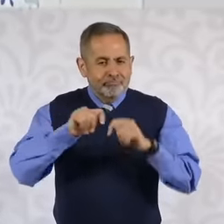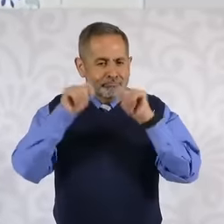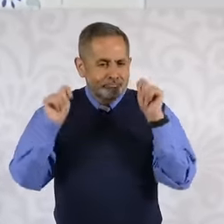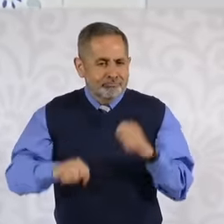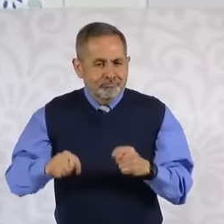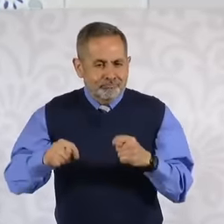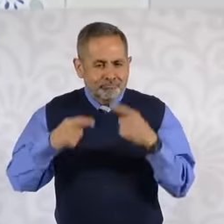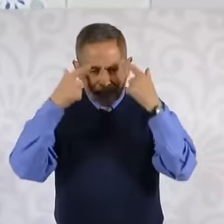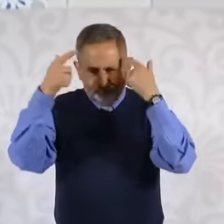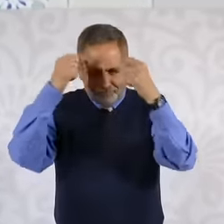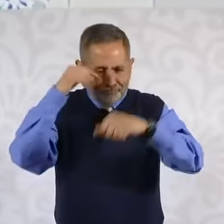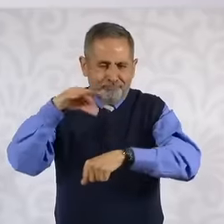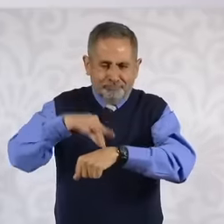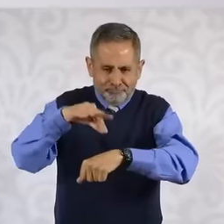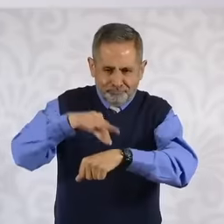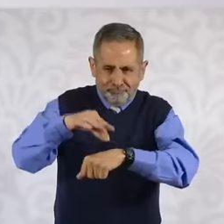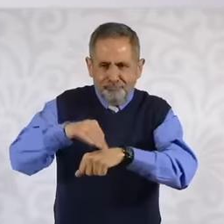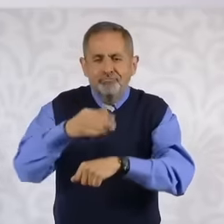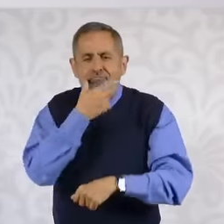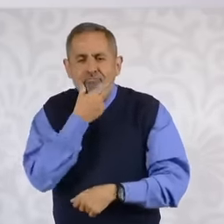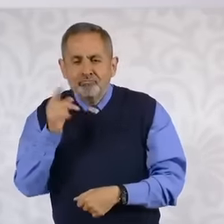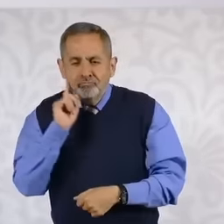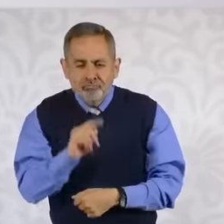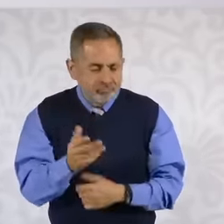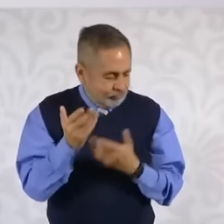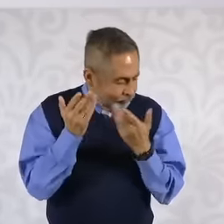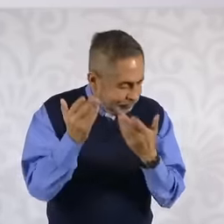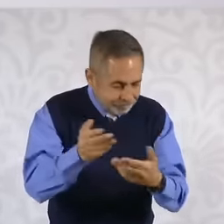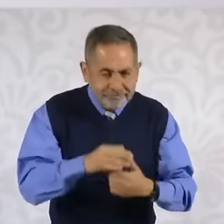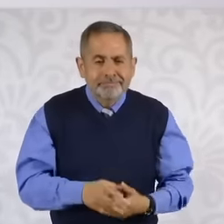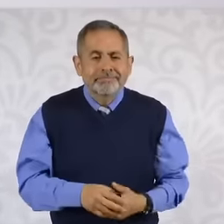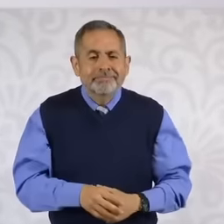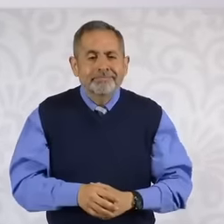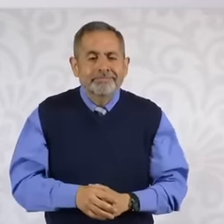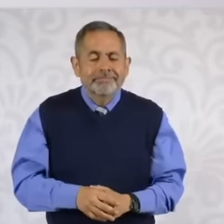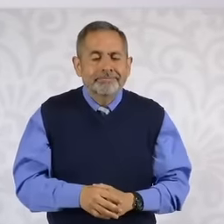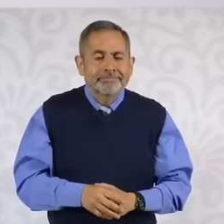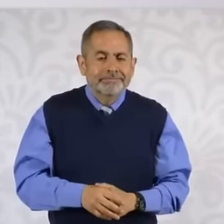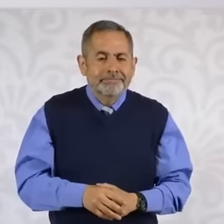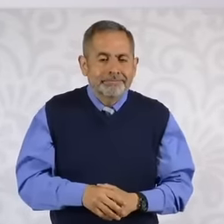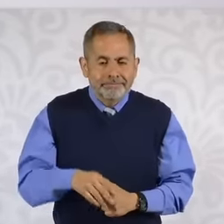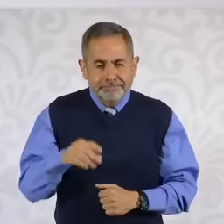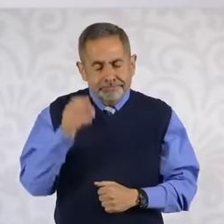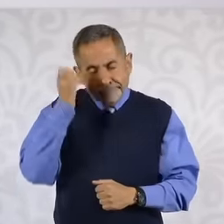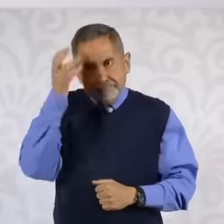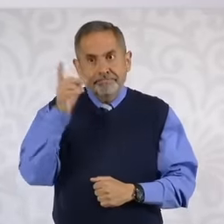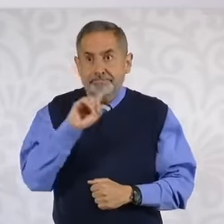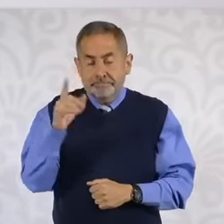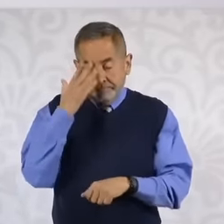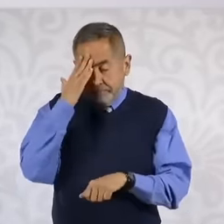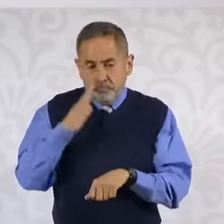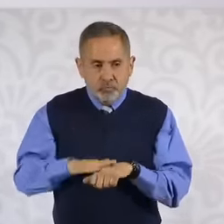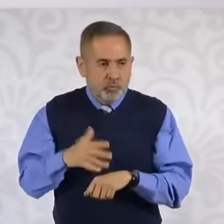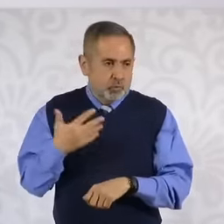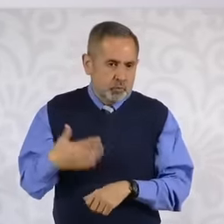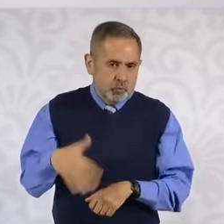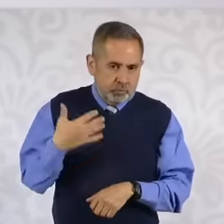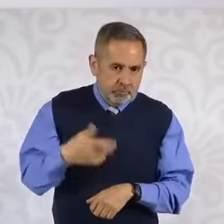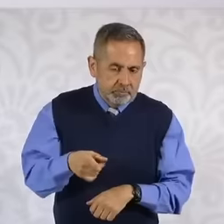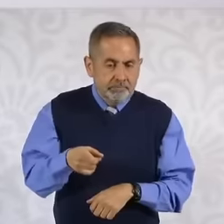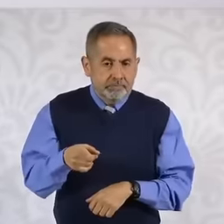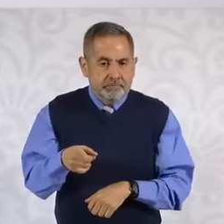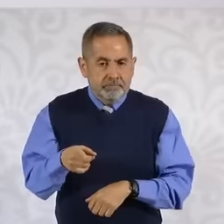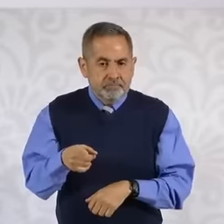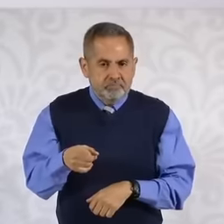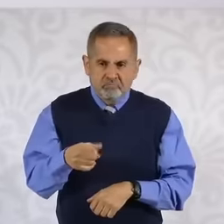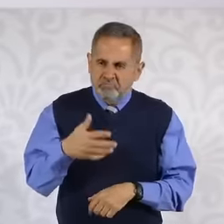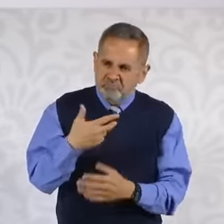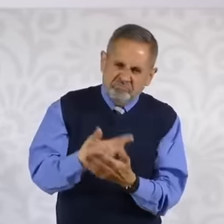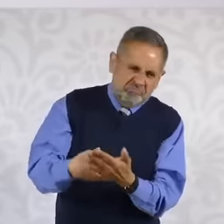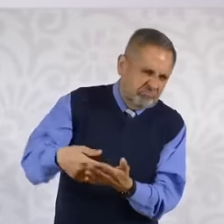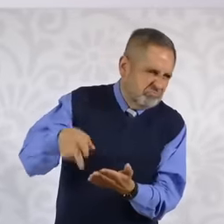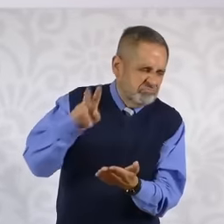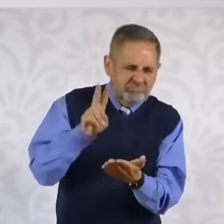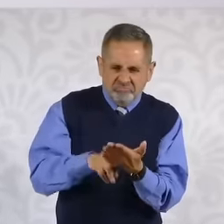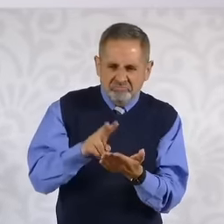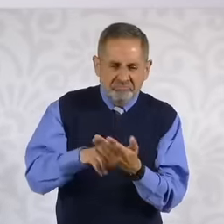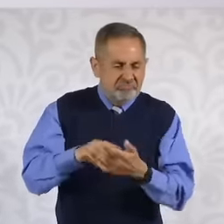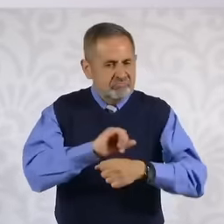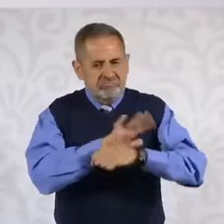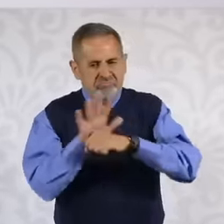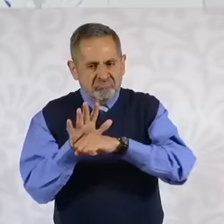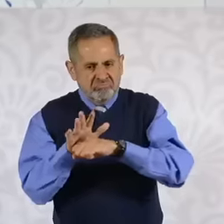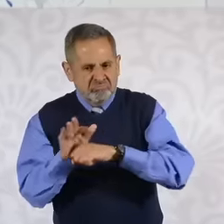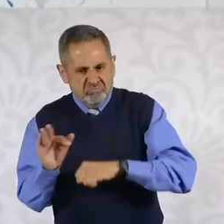profession. We will not forget your participation. As heroes, heroines in the covid, our